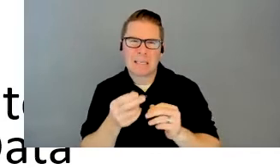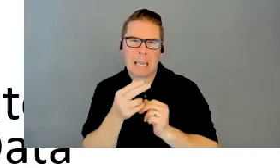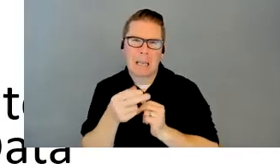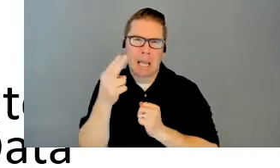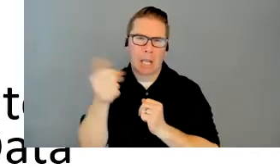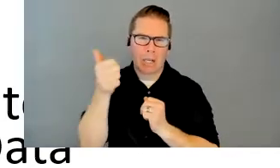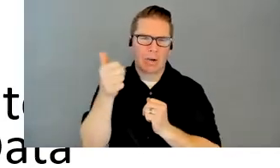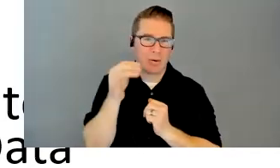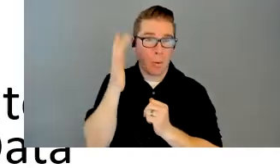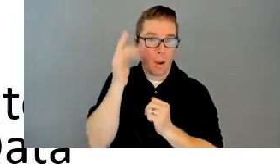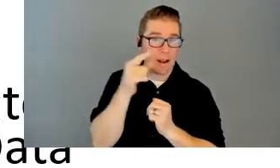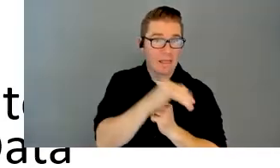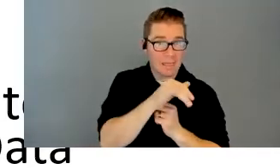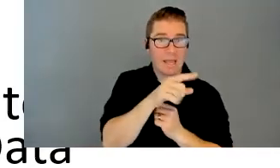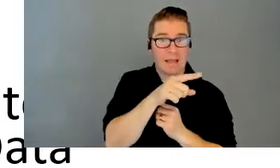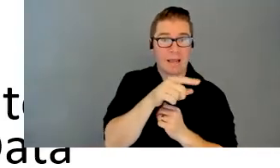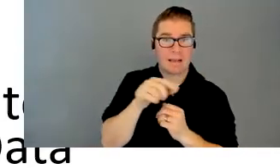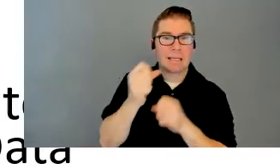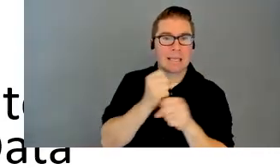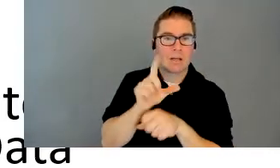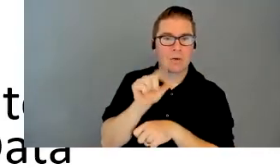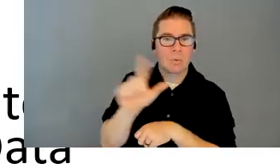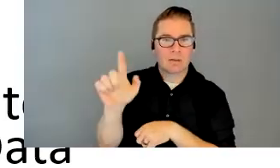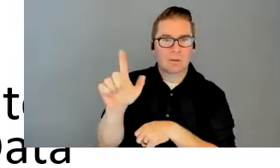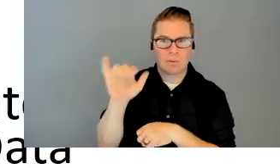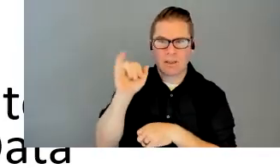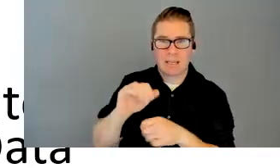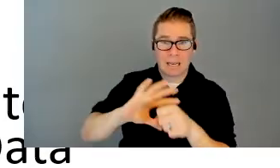and covered in the way that we registered covered drops for success